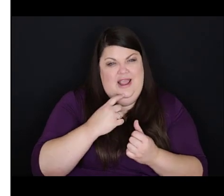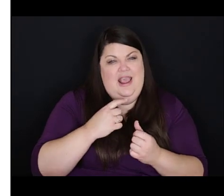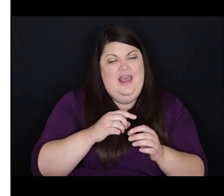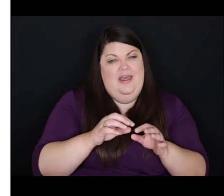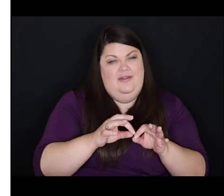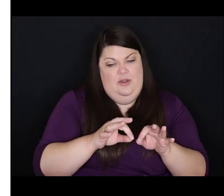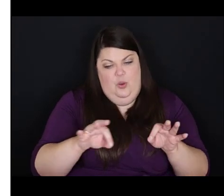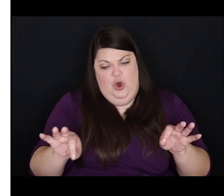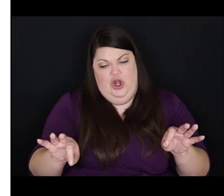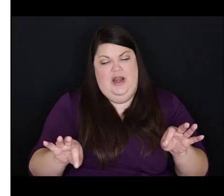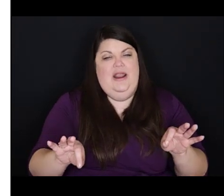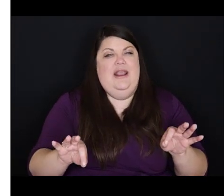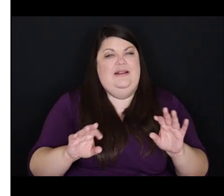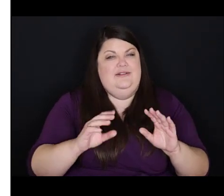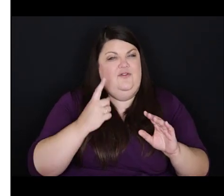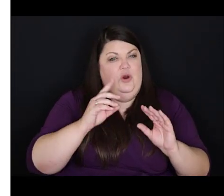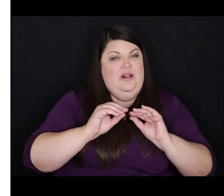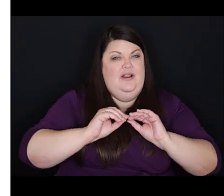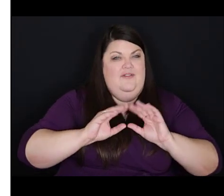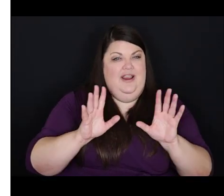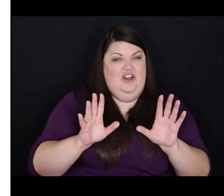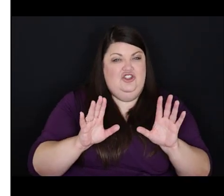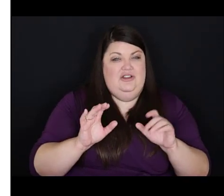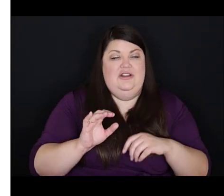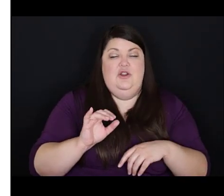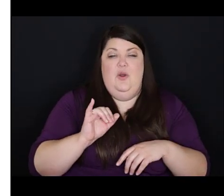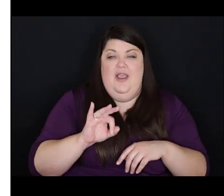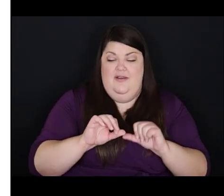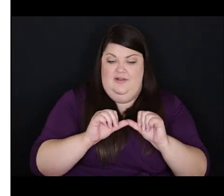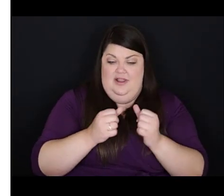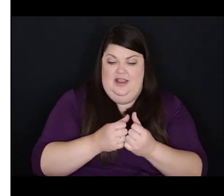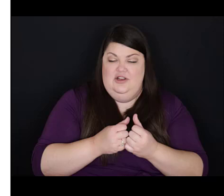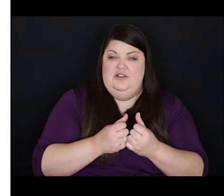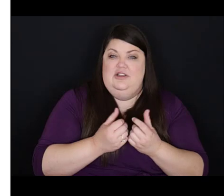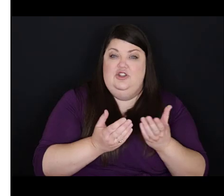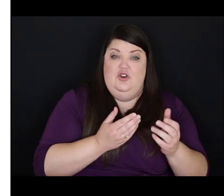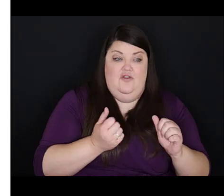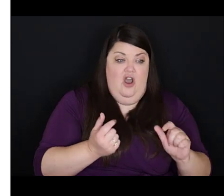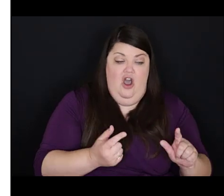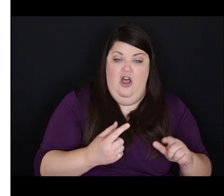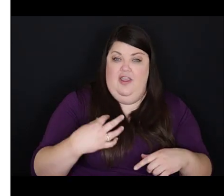an agency is able to serve all eligible individuals and does not expect to have